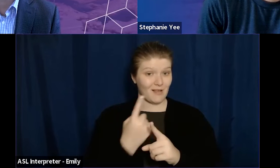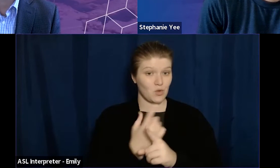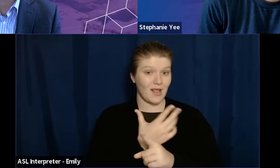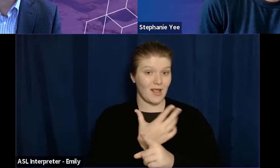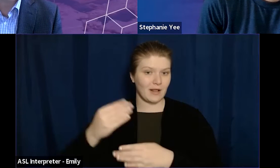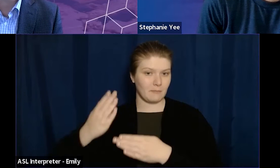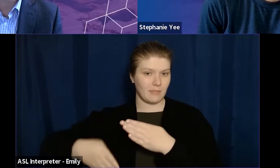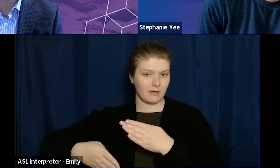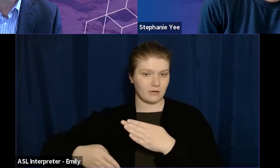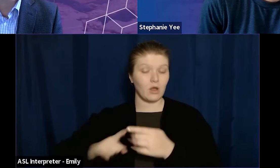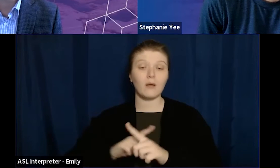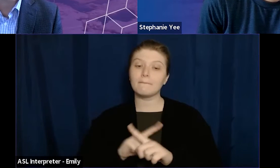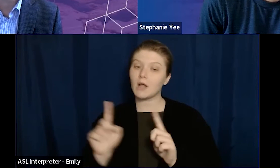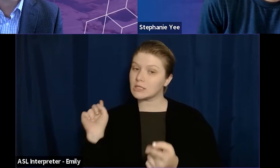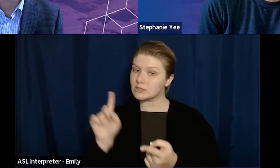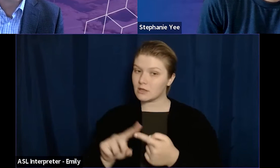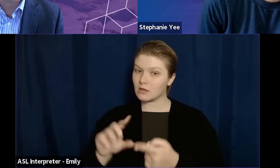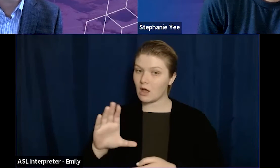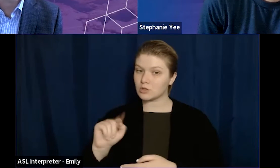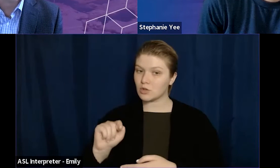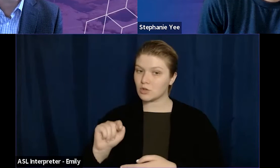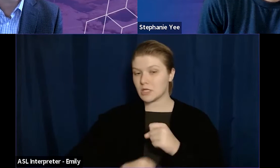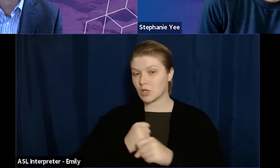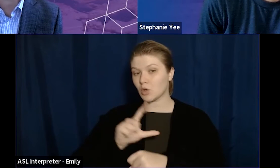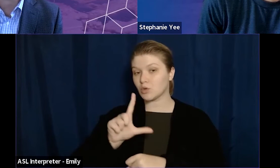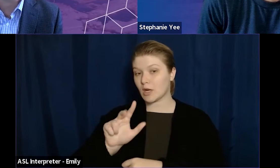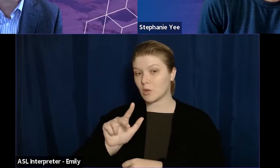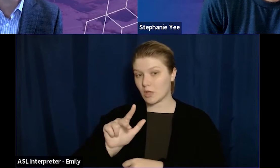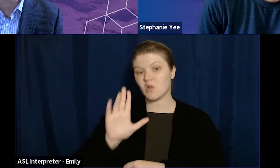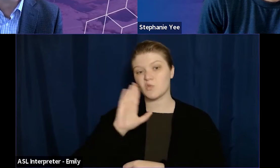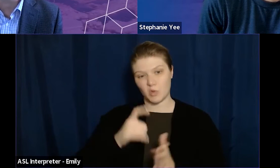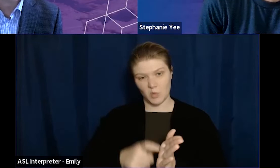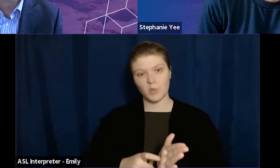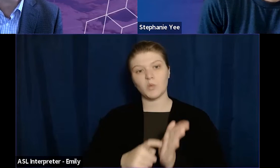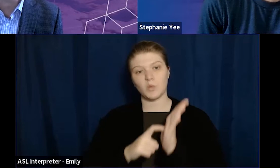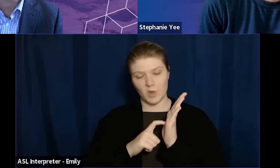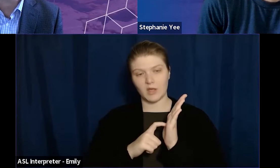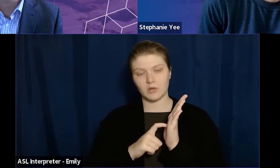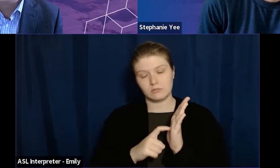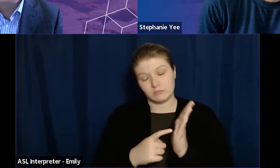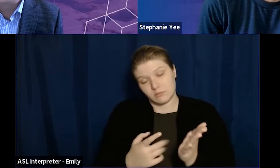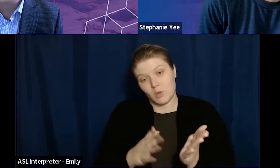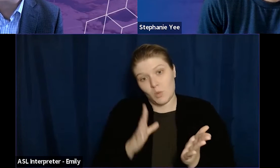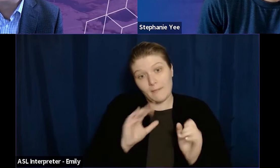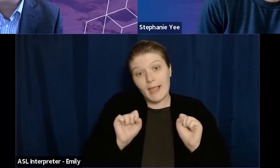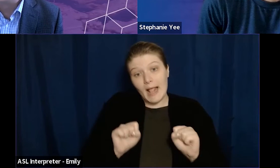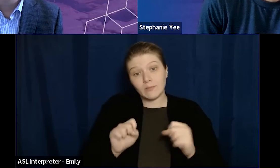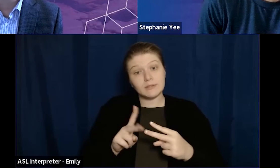But until October of 2023, they will have to do they will be able to do that in either SciENcv